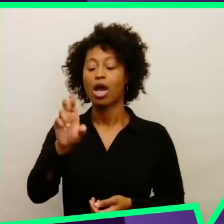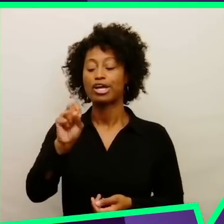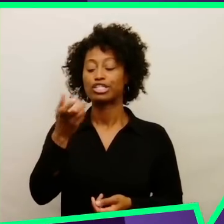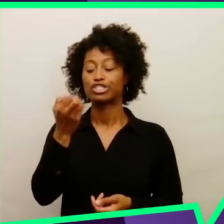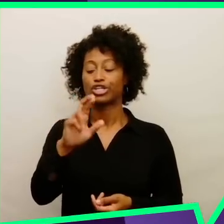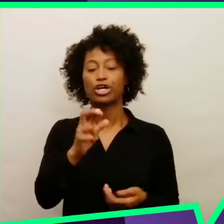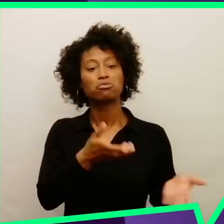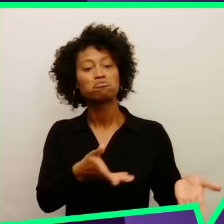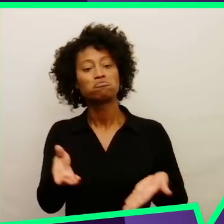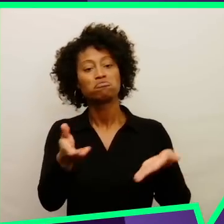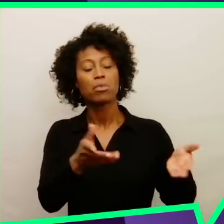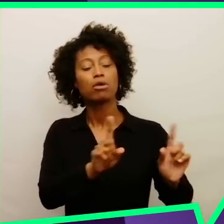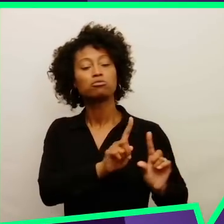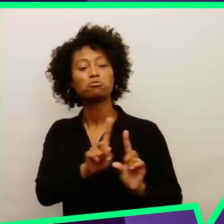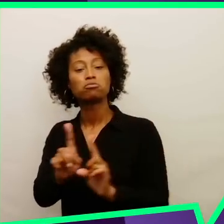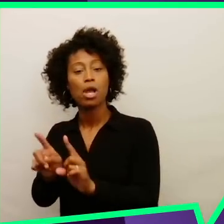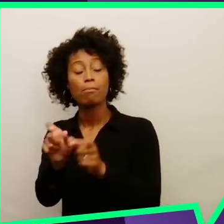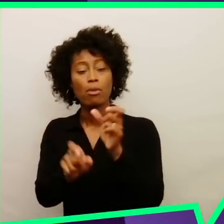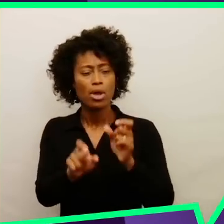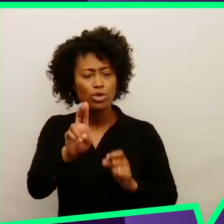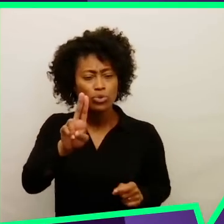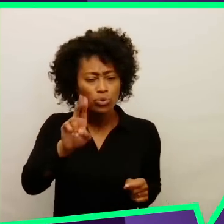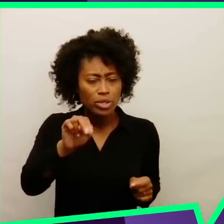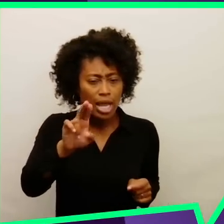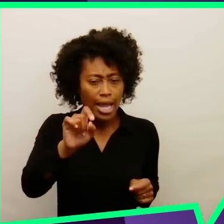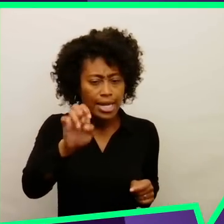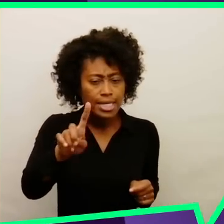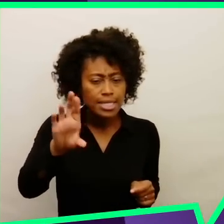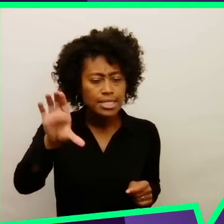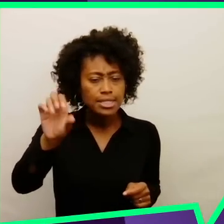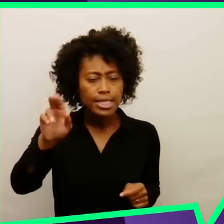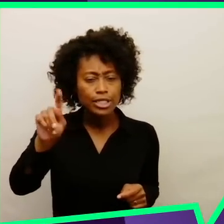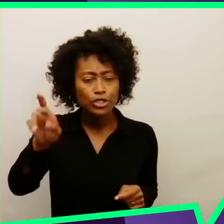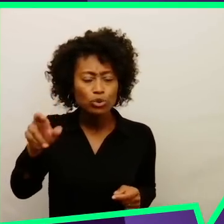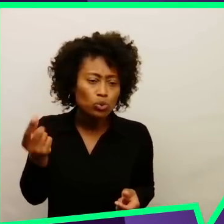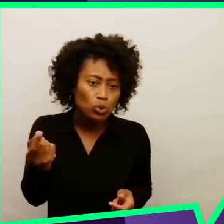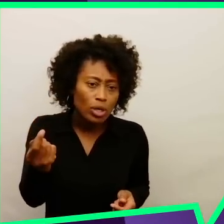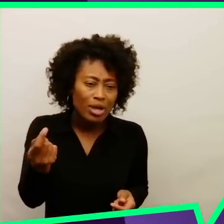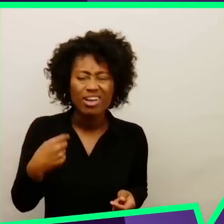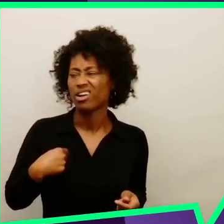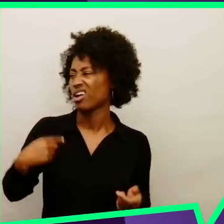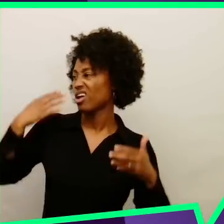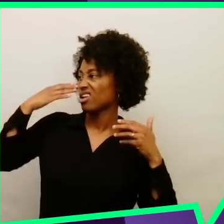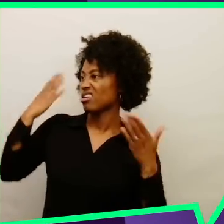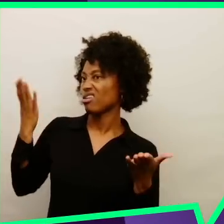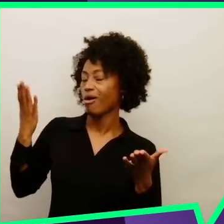What do they have at the United Center? I've never been. I don't know.